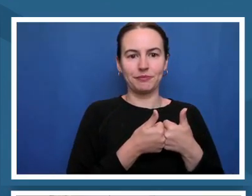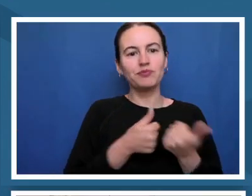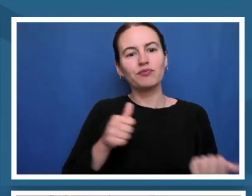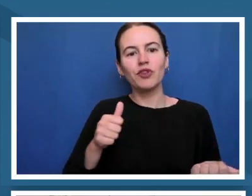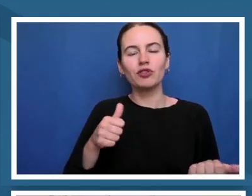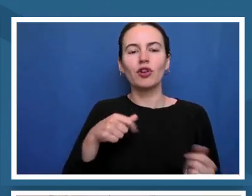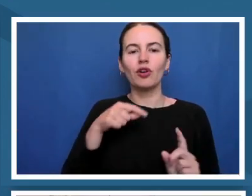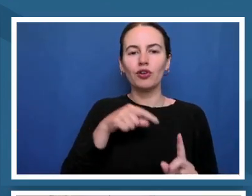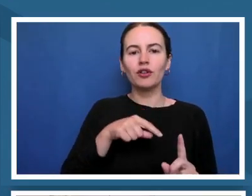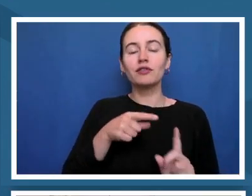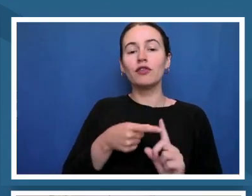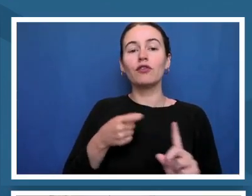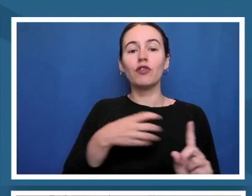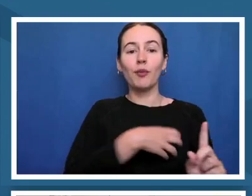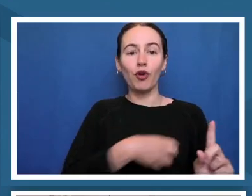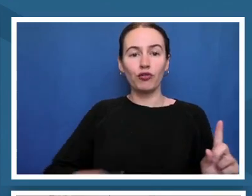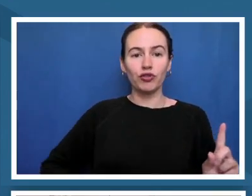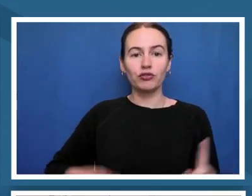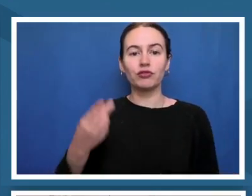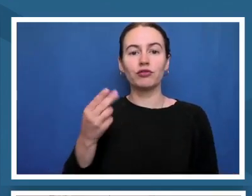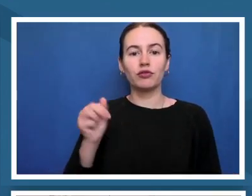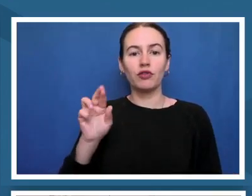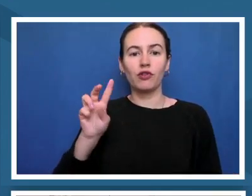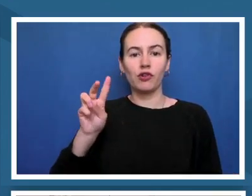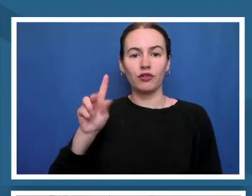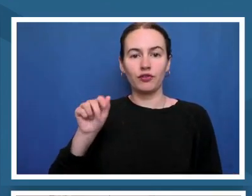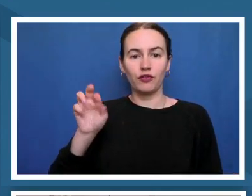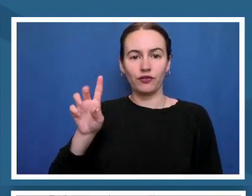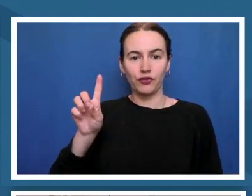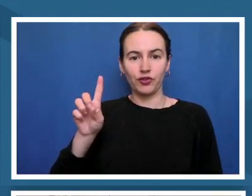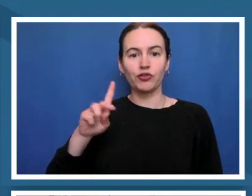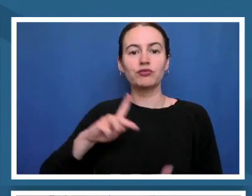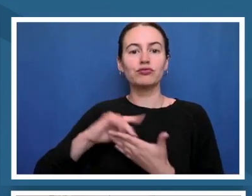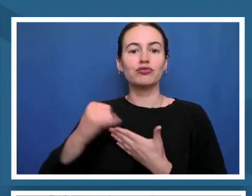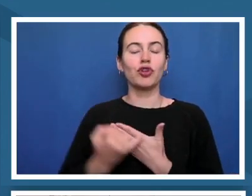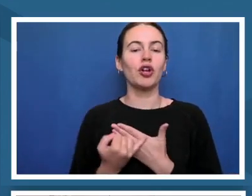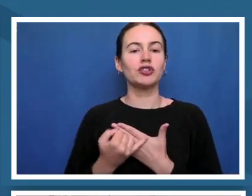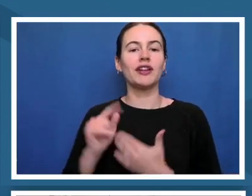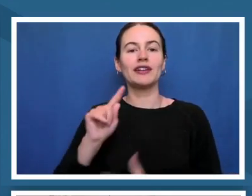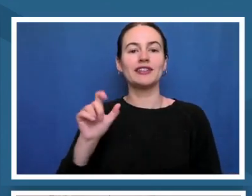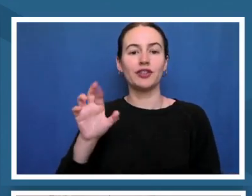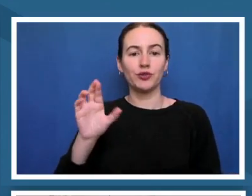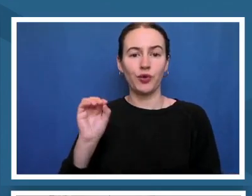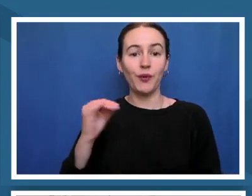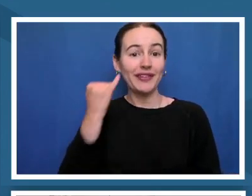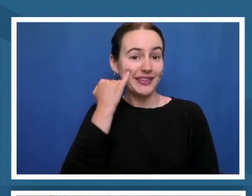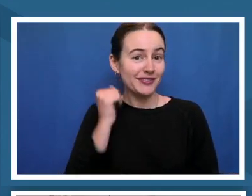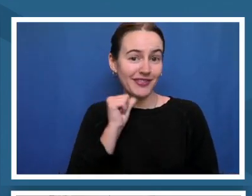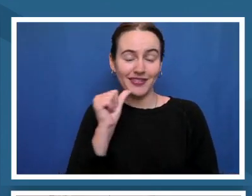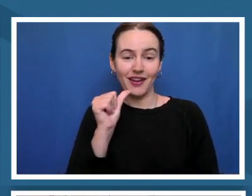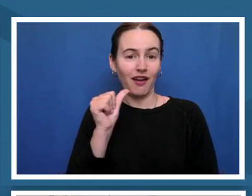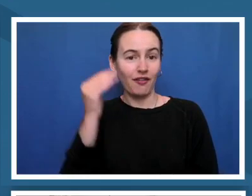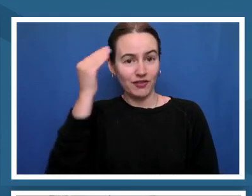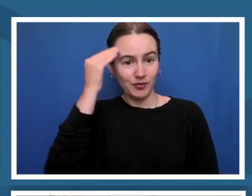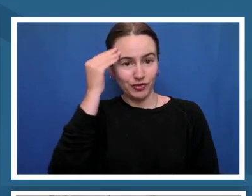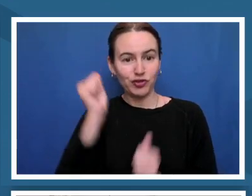project zero if you're not familiar with the explanation game routine i will say there are two routines that are called